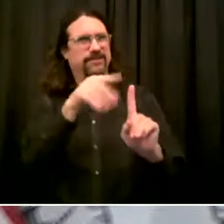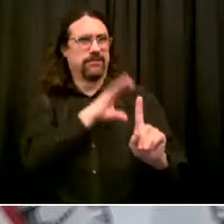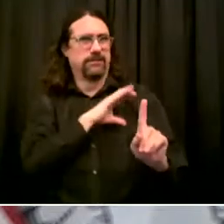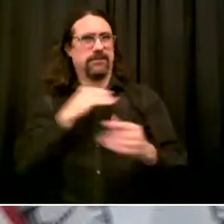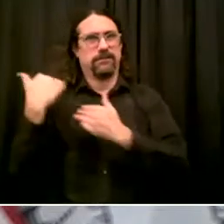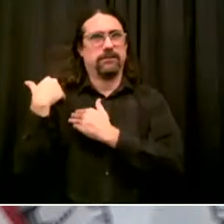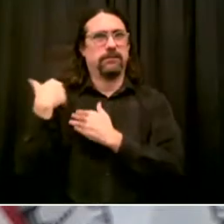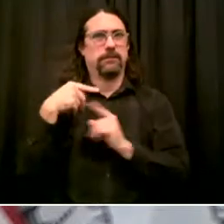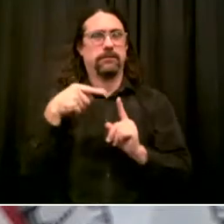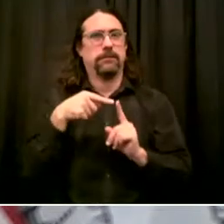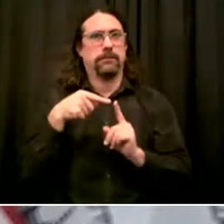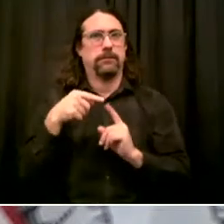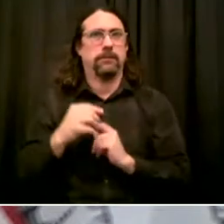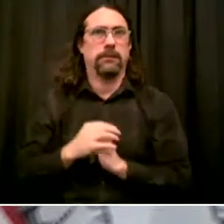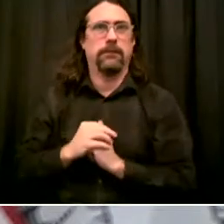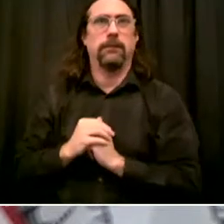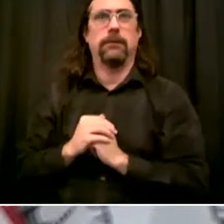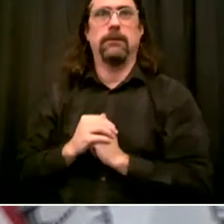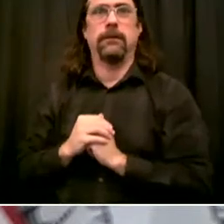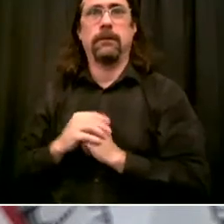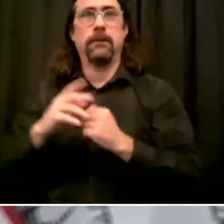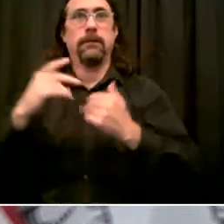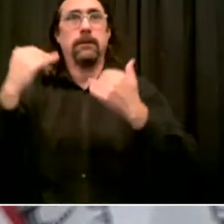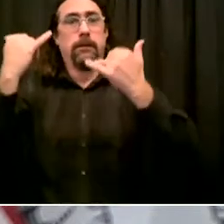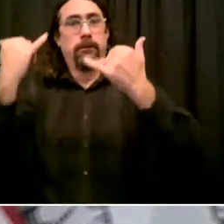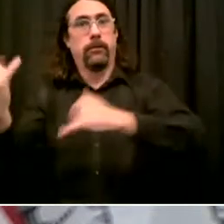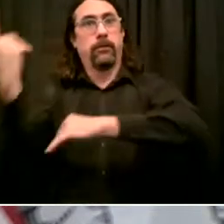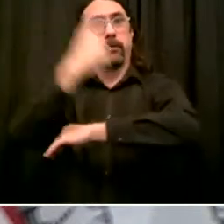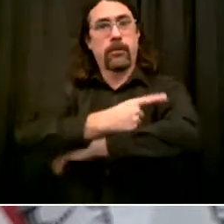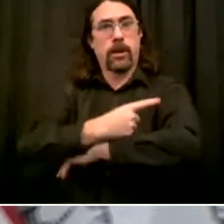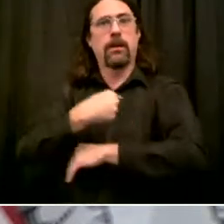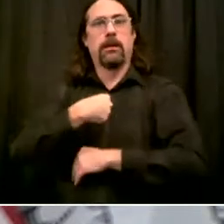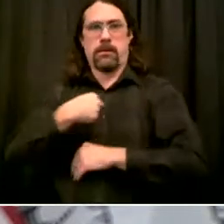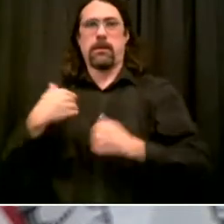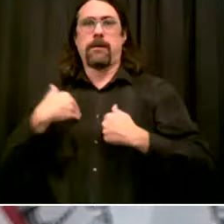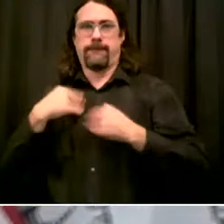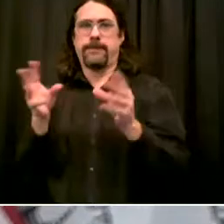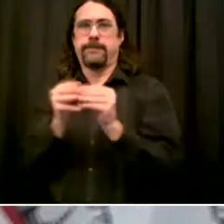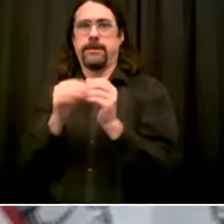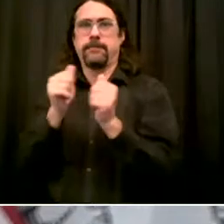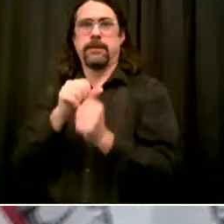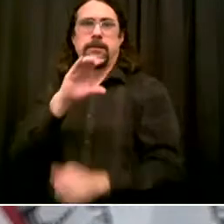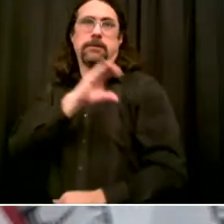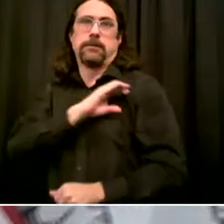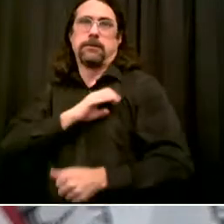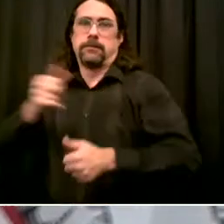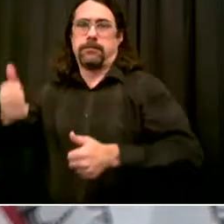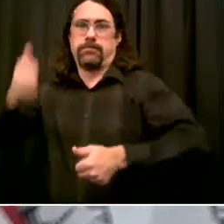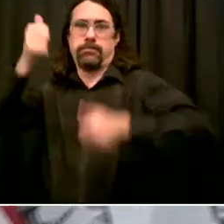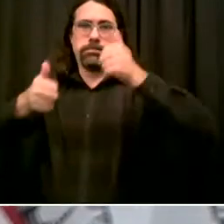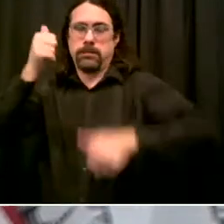OF WHAT HAPPENED LAST NIGHT AND I WILL TALK IT THROUGH WITH THE POLICE DEPARTMENT LEADERSHIP LATEE ARNNRD EVIEW WHAT HAPPENE BUT, THE CRUCIAL POINT HERE IS